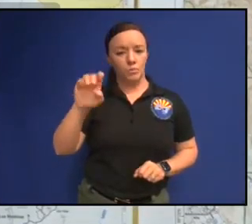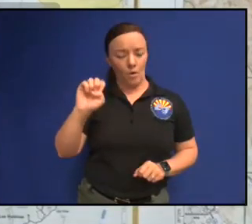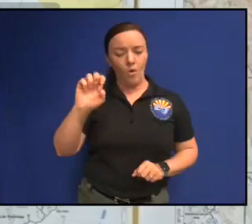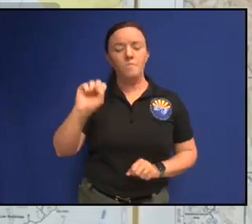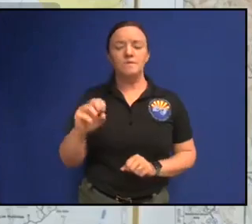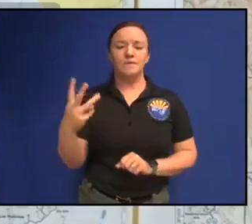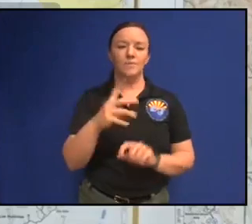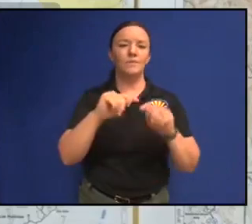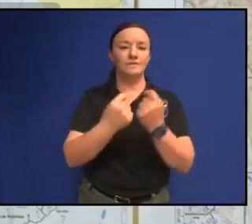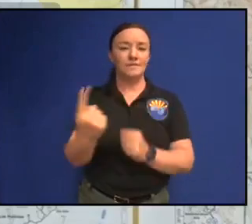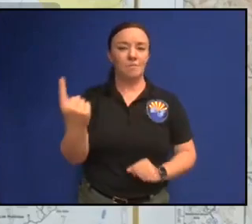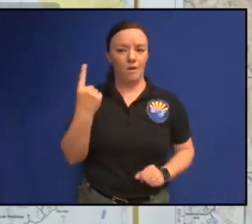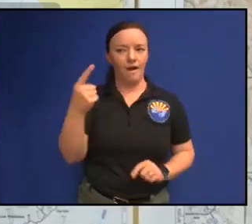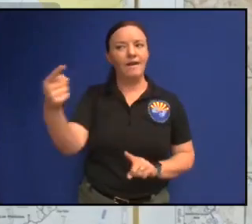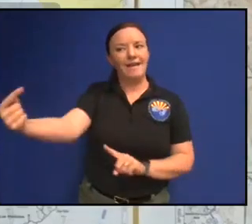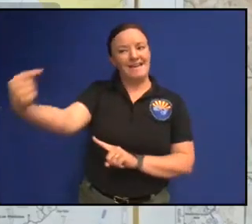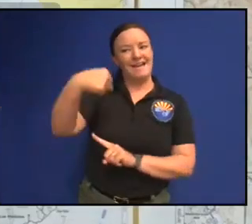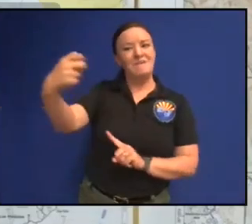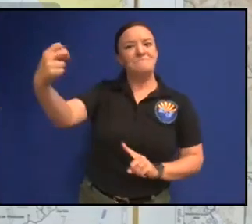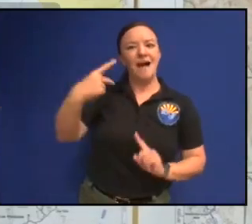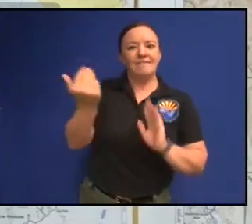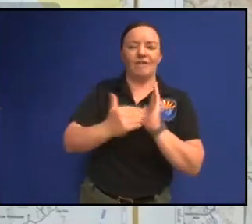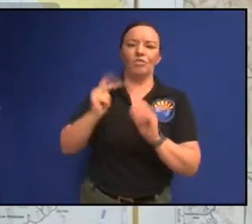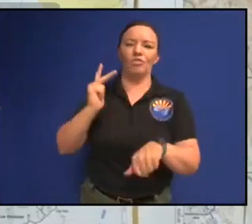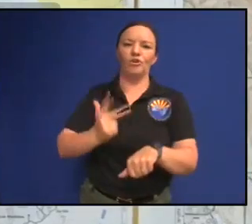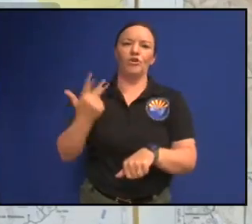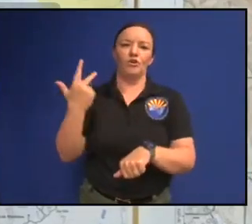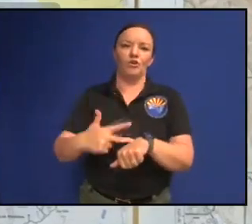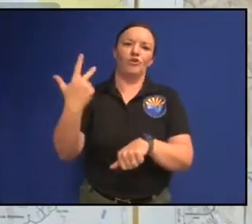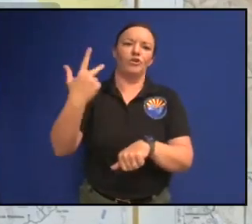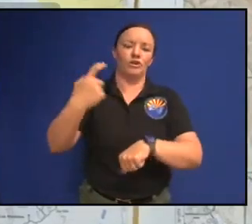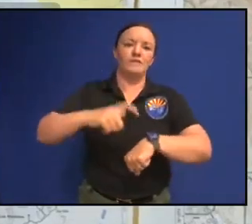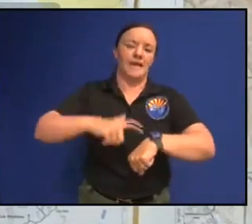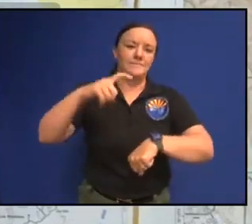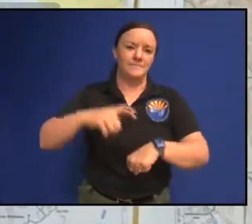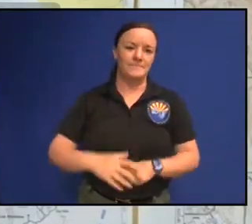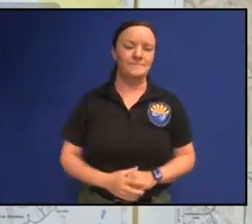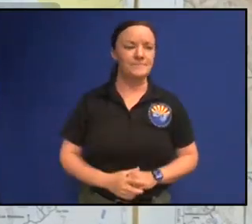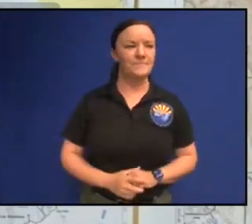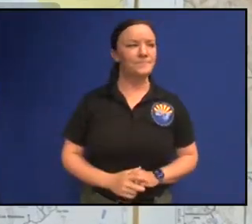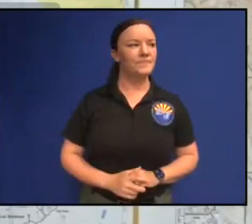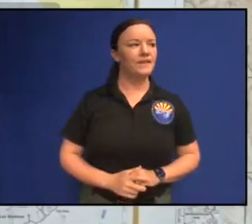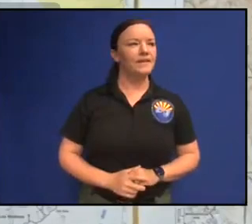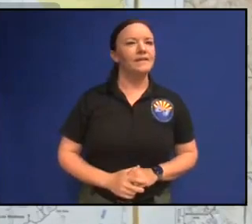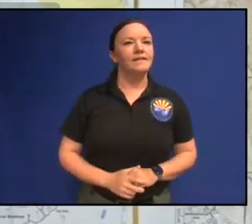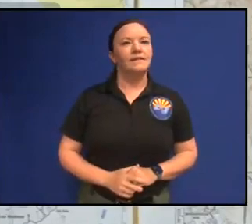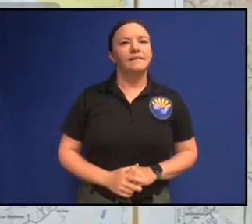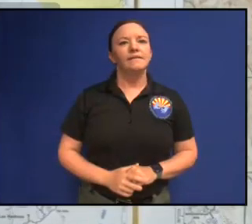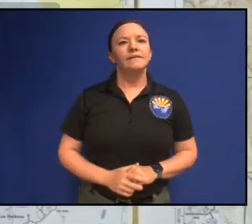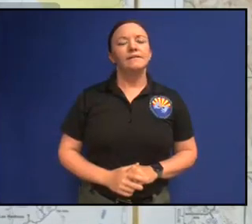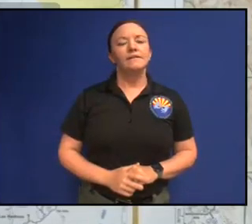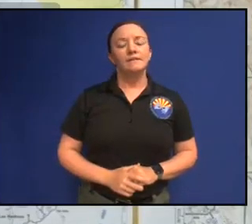I DO WANT TO SAY THAT WHEN WE CAME IN ABOUT 11 DAYS AGO, WE WERE REALLY SET UP FOR SUCCESS.